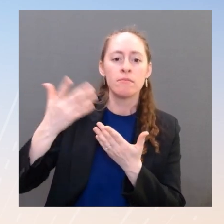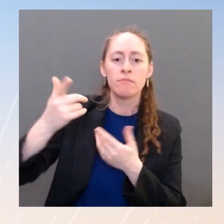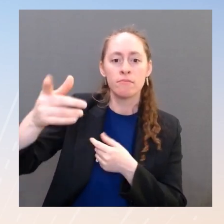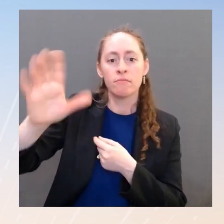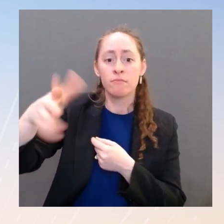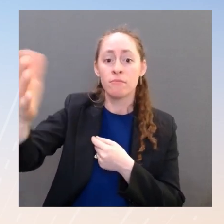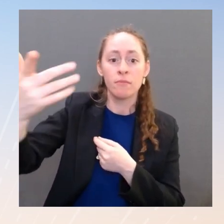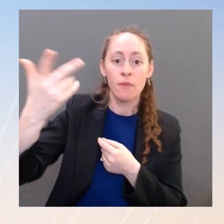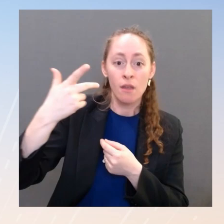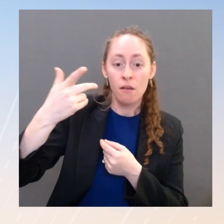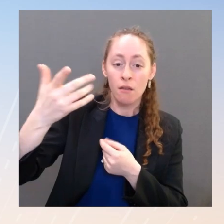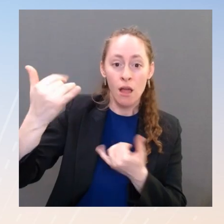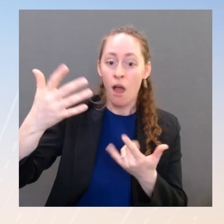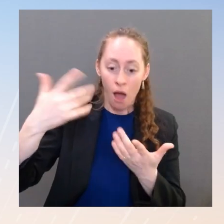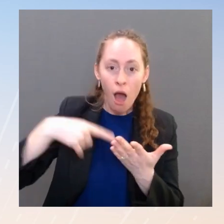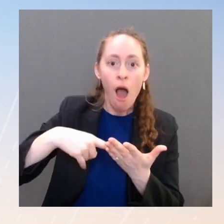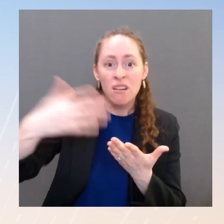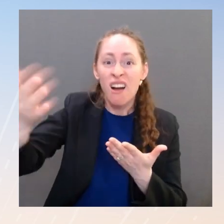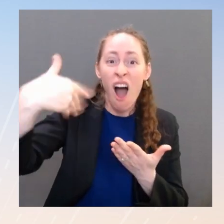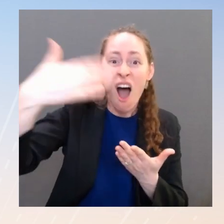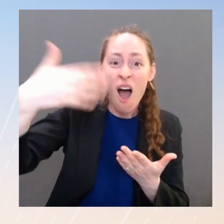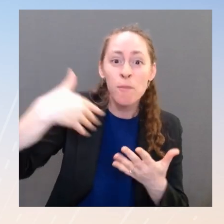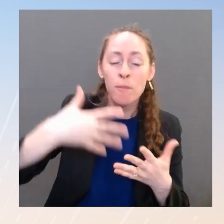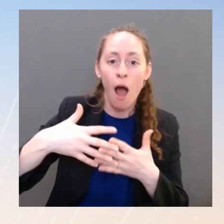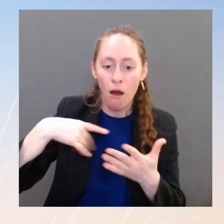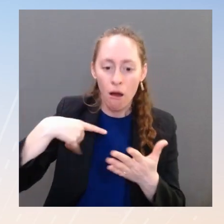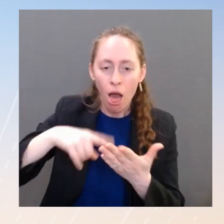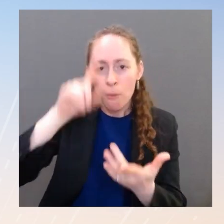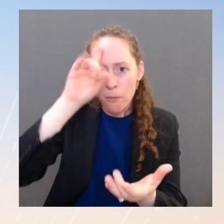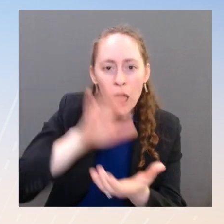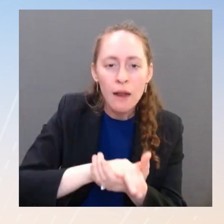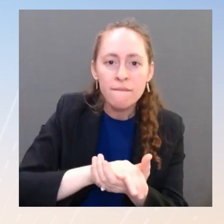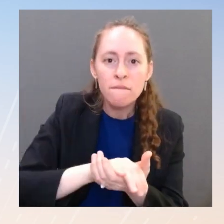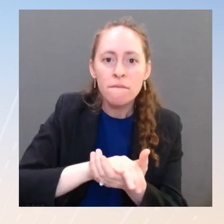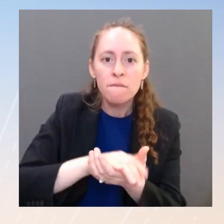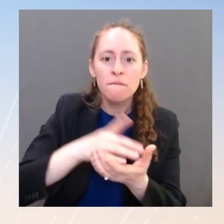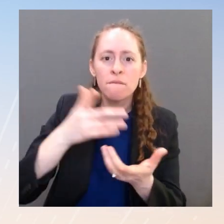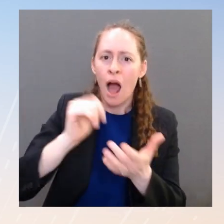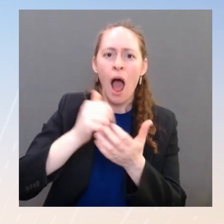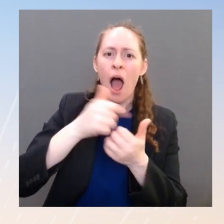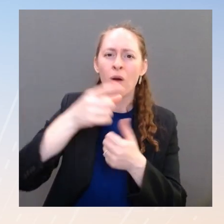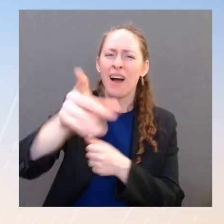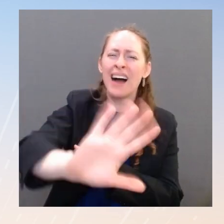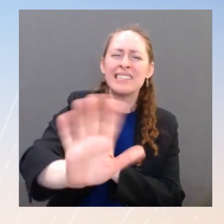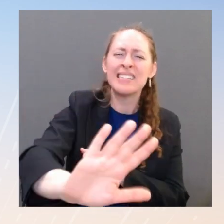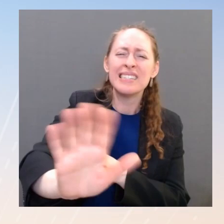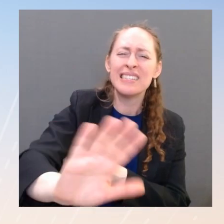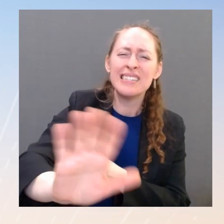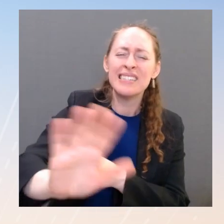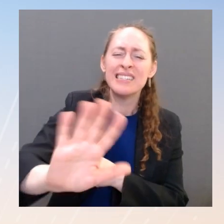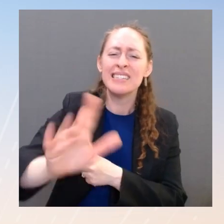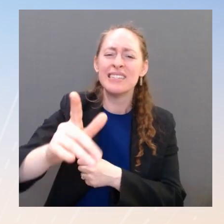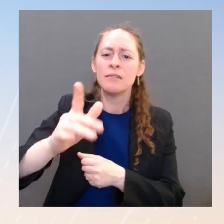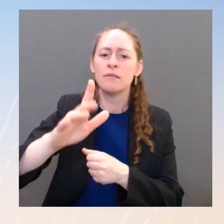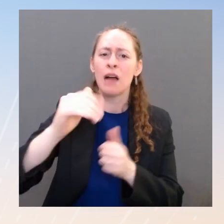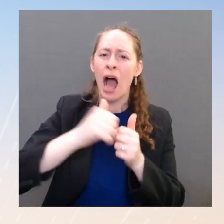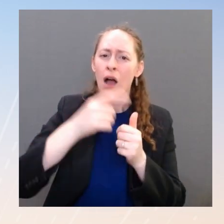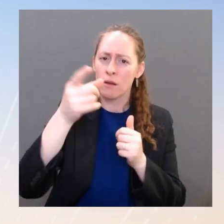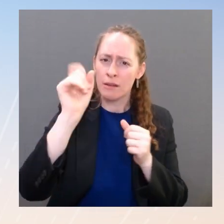Ms. Psaki: Well, what it's -- again, it's continuing work that was done by CISA back to 2020. So, what this would do is continue that work,